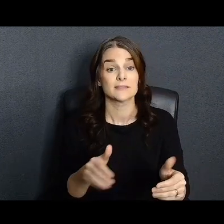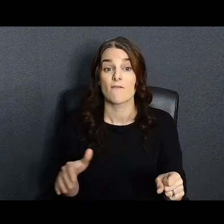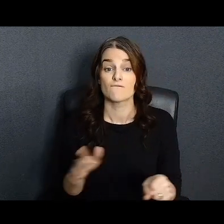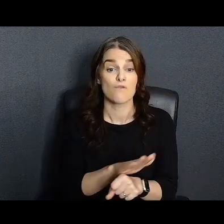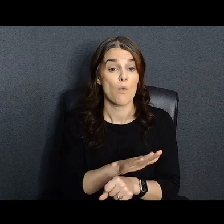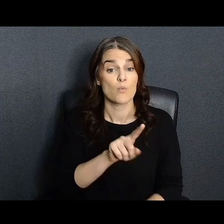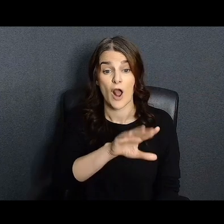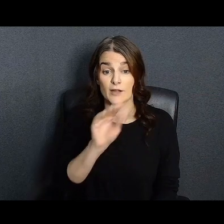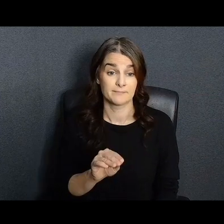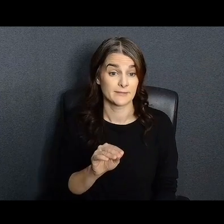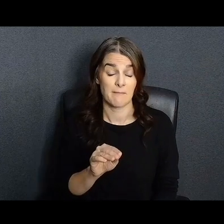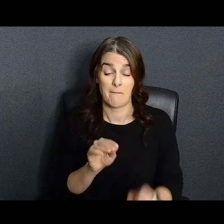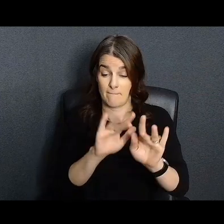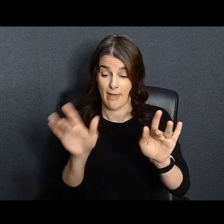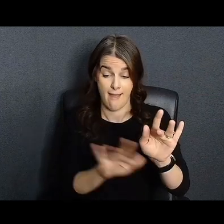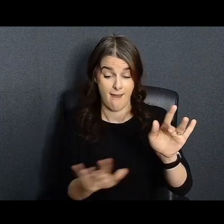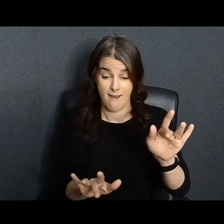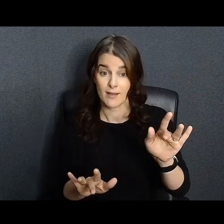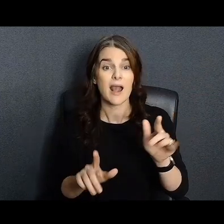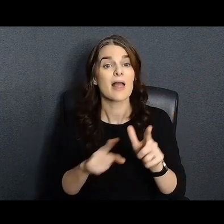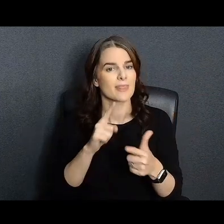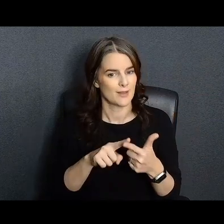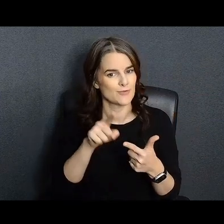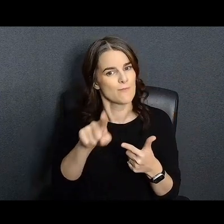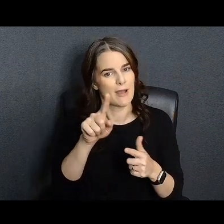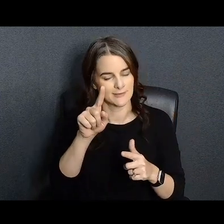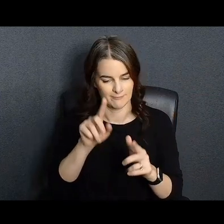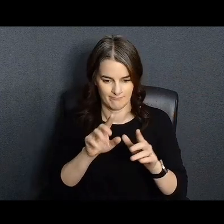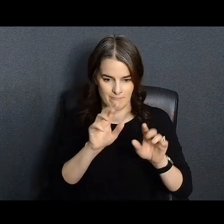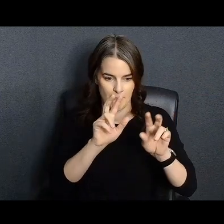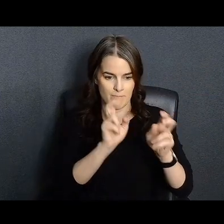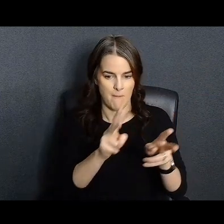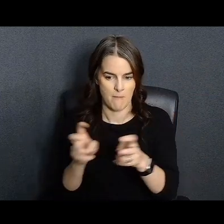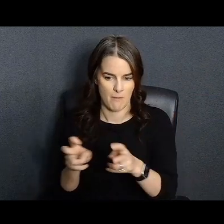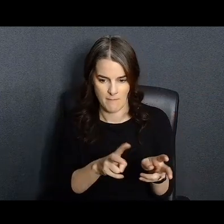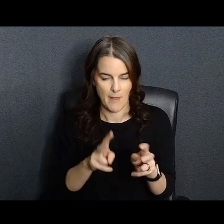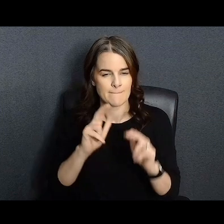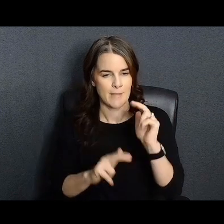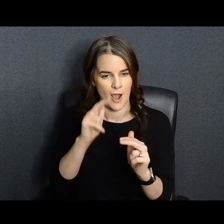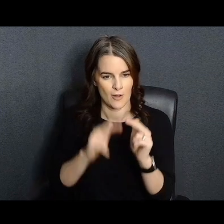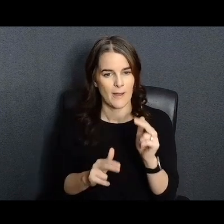and we have to build our pages and our folders for that person. So we hold this Home button down,